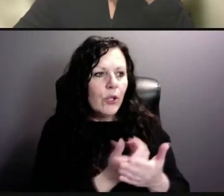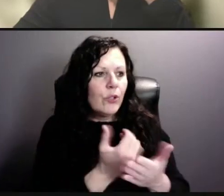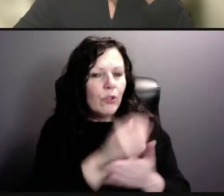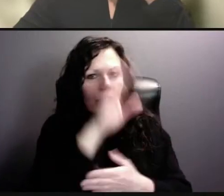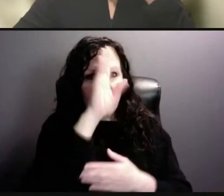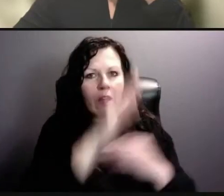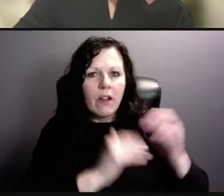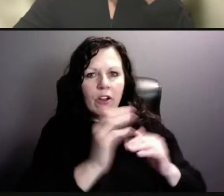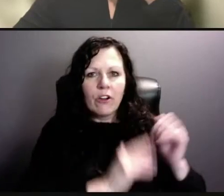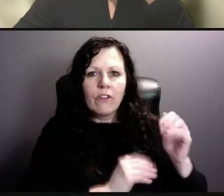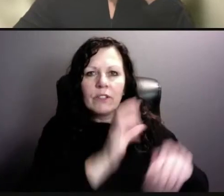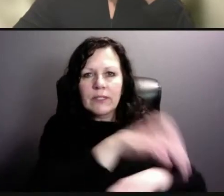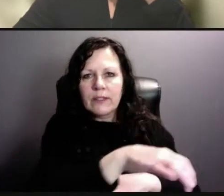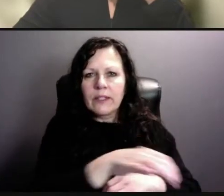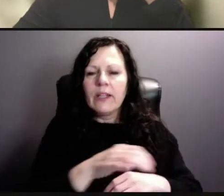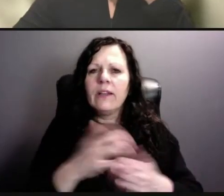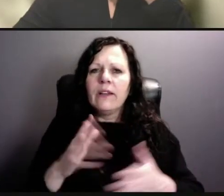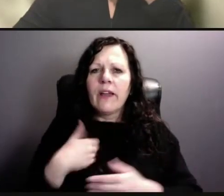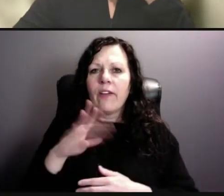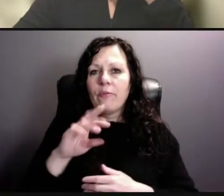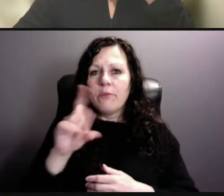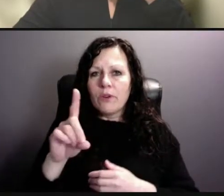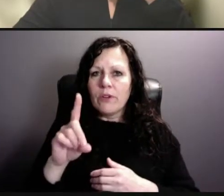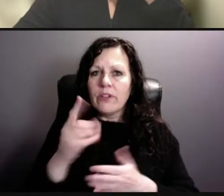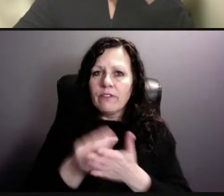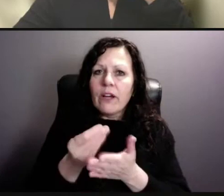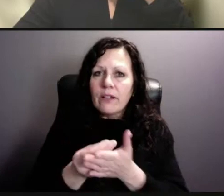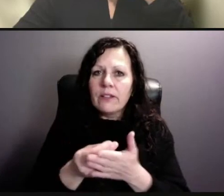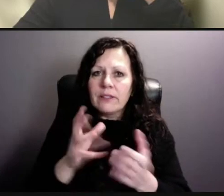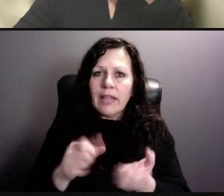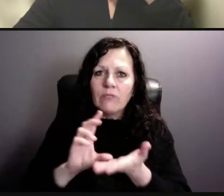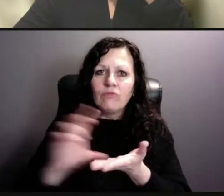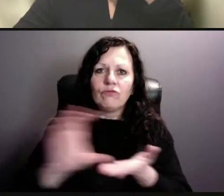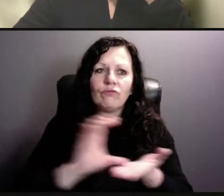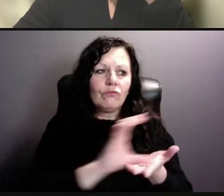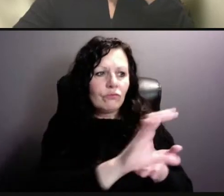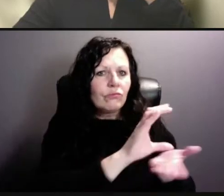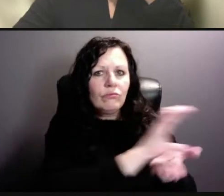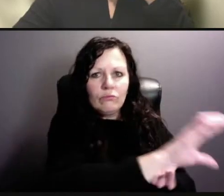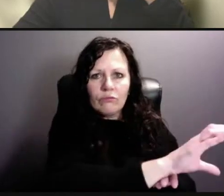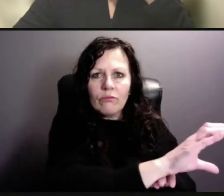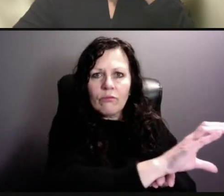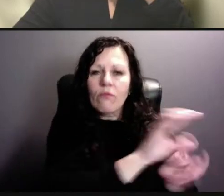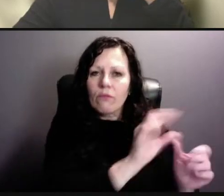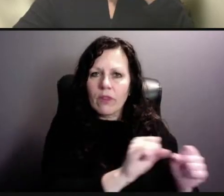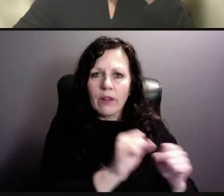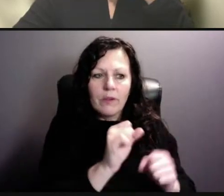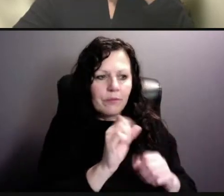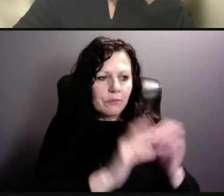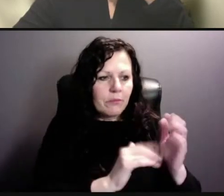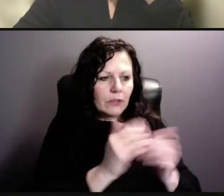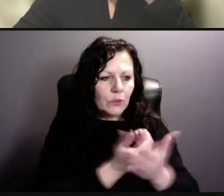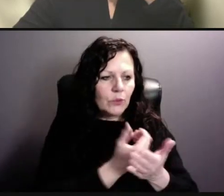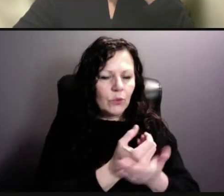STRATEGIC PLAN AND GETTING A